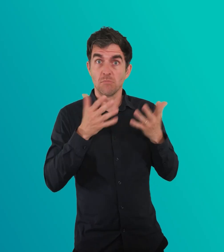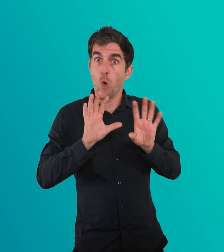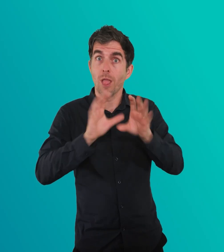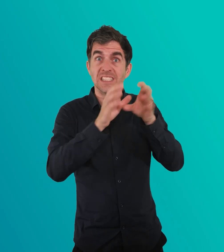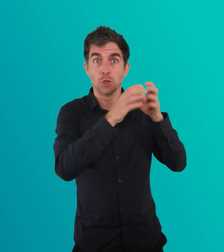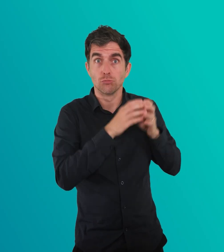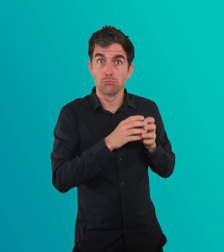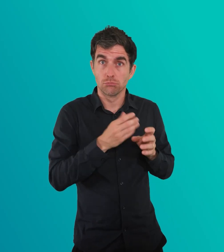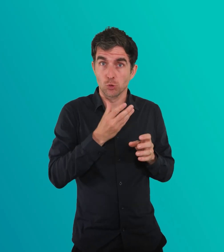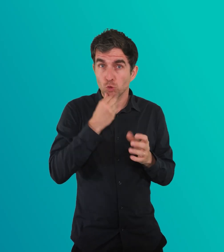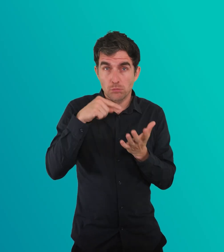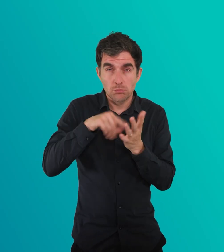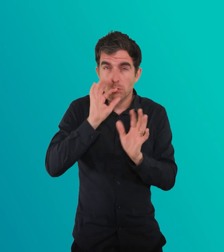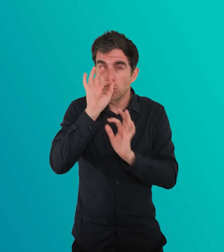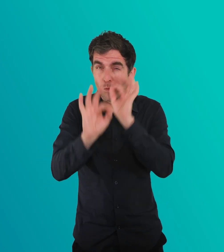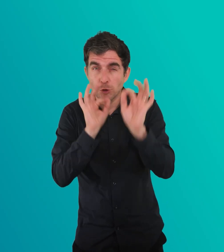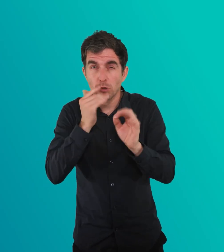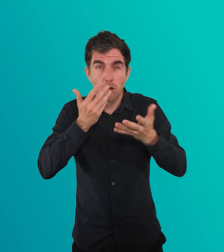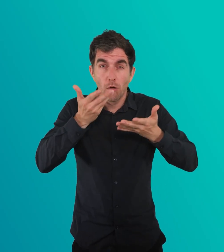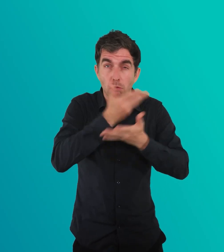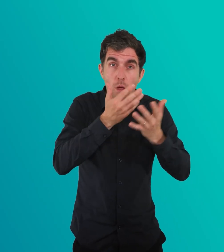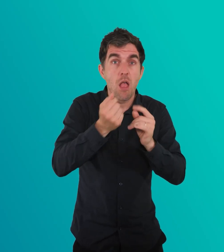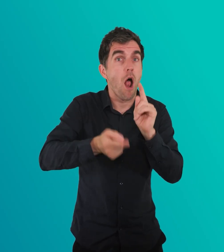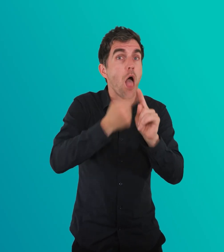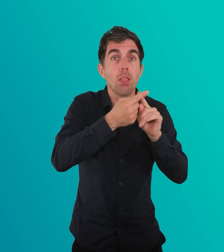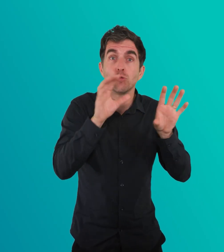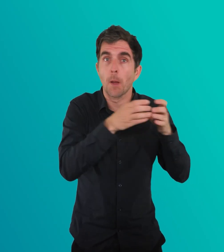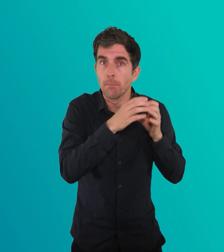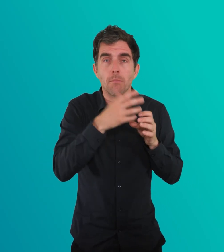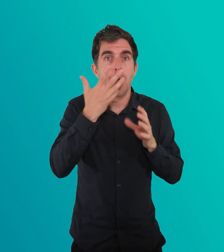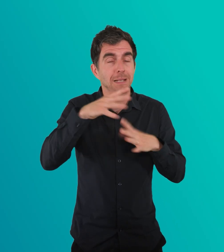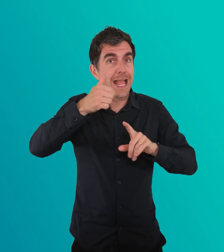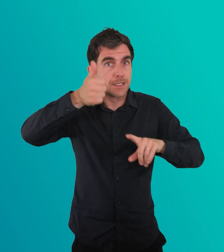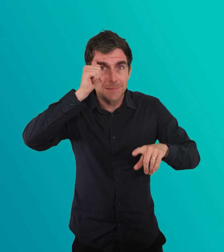we encourage organisations to adapt questions and discussion points to other groups